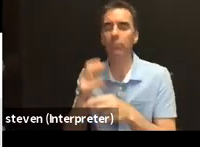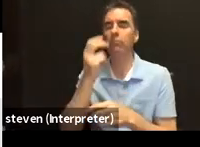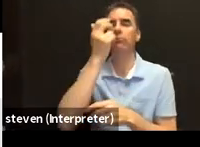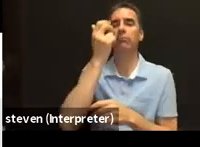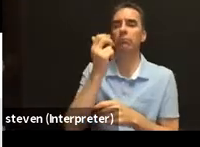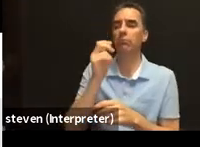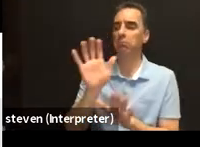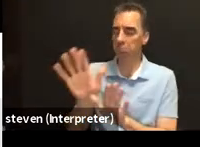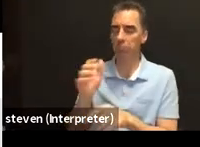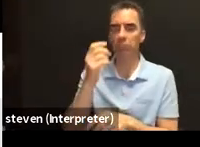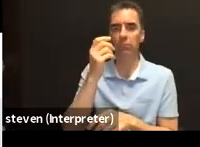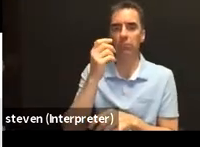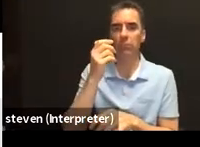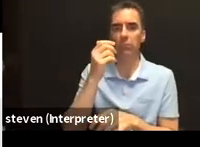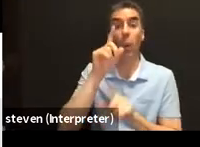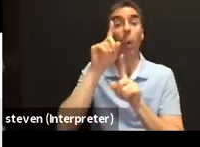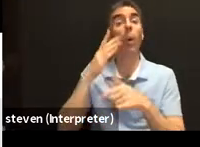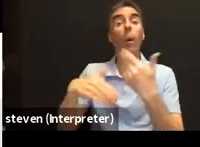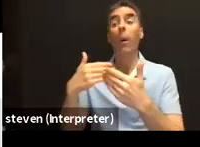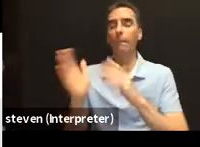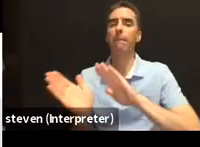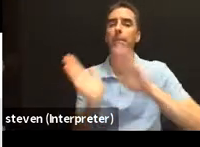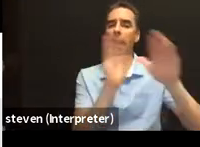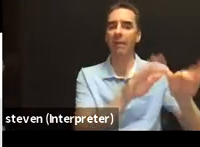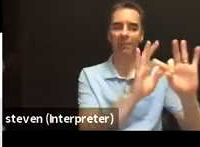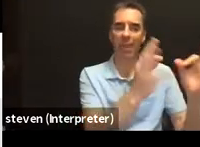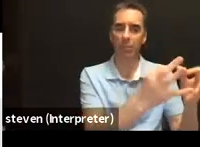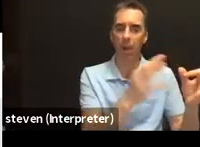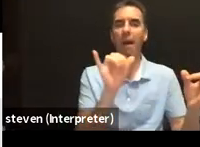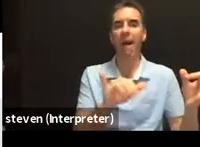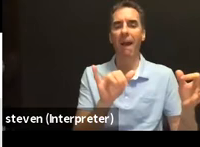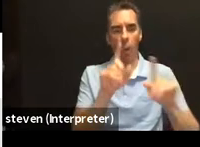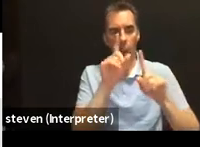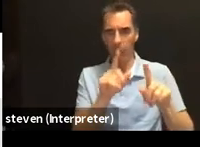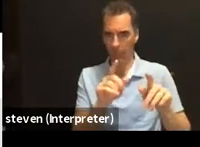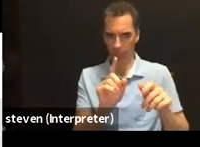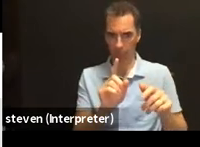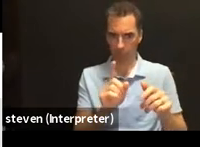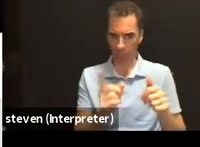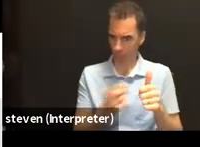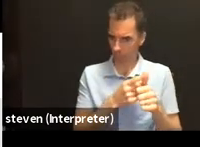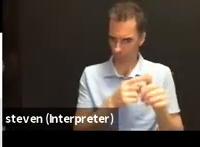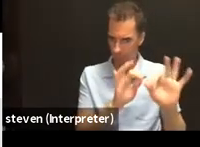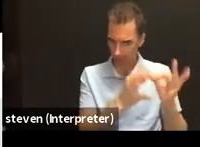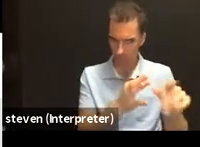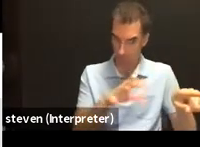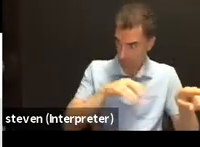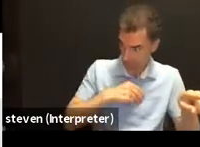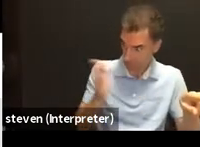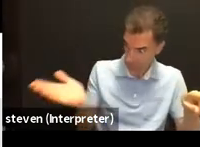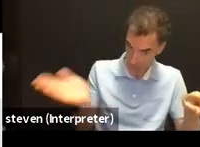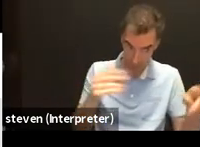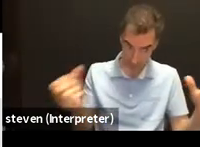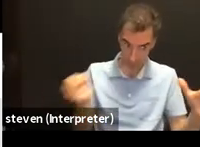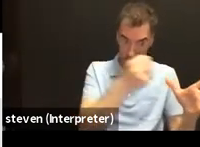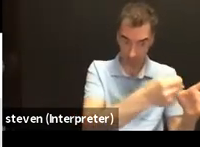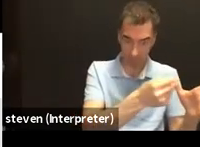maria.rodriguez: Family reunification, so they'll try to work with the family first and the individual to get them to go back home and they might opt to